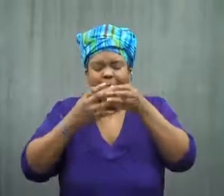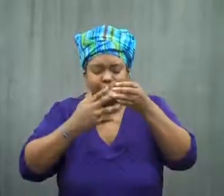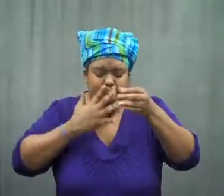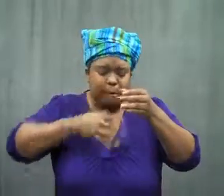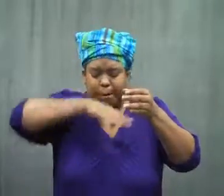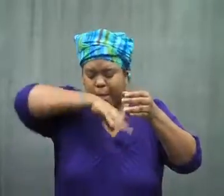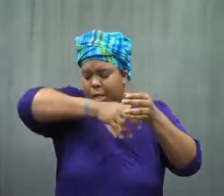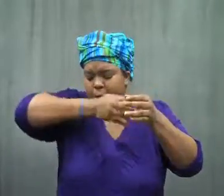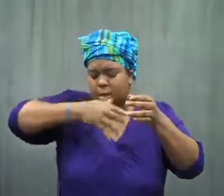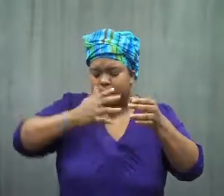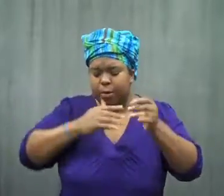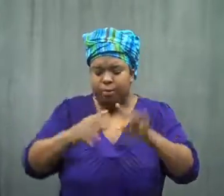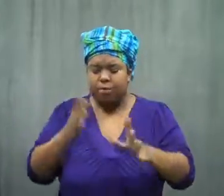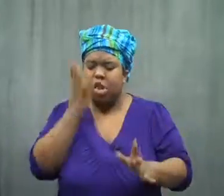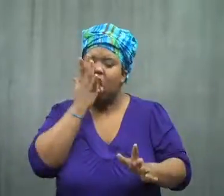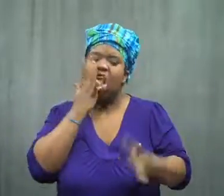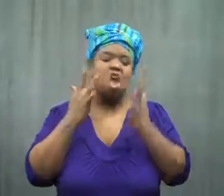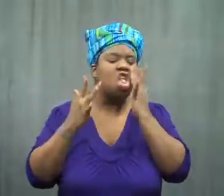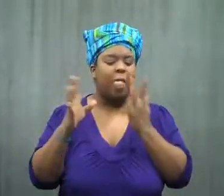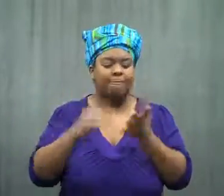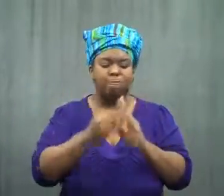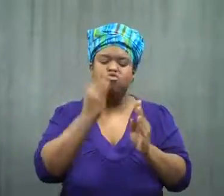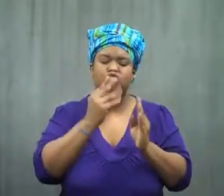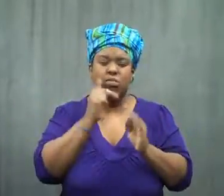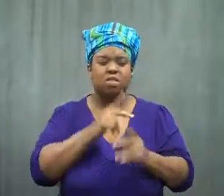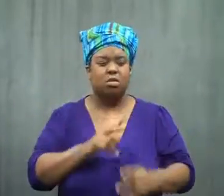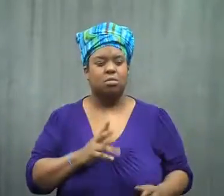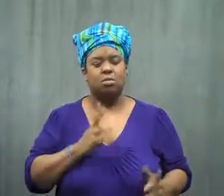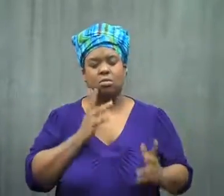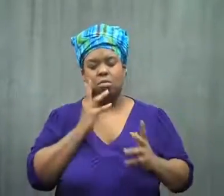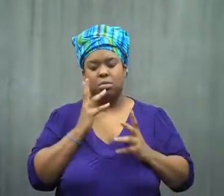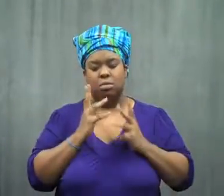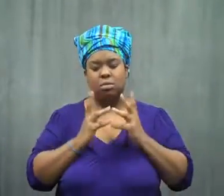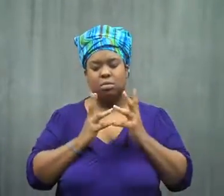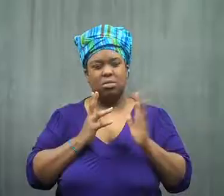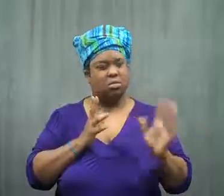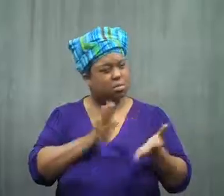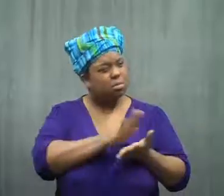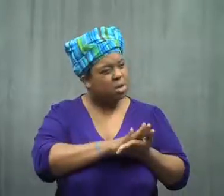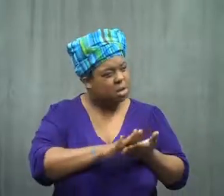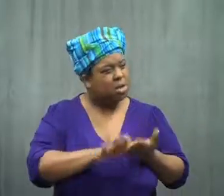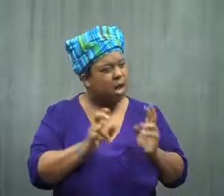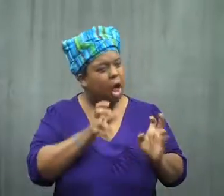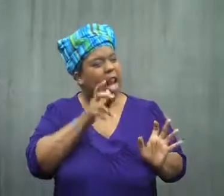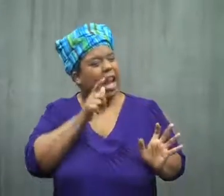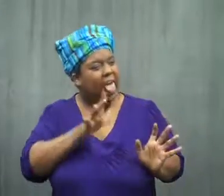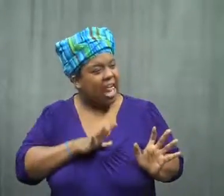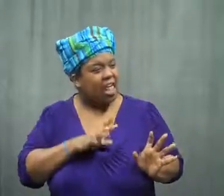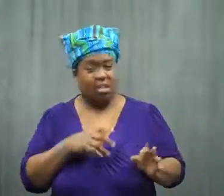I sloppily wiped up my face and my lips. They were embarrassed and told me, "Be nice, act like a lady!"